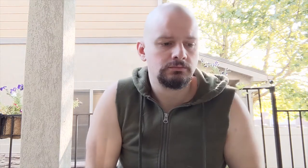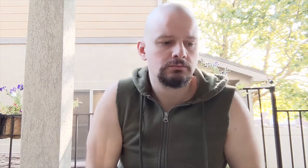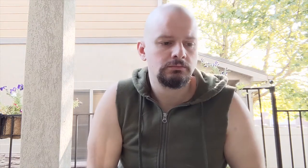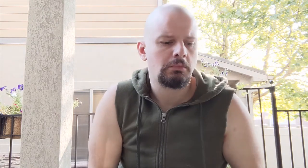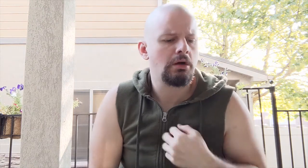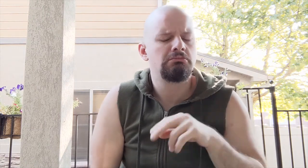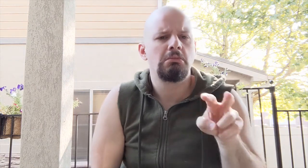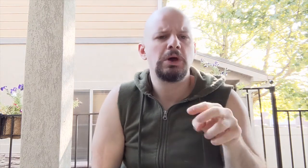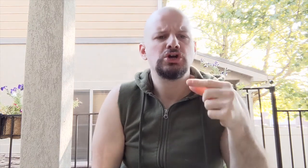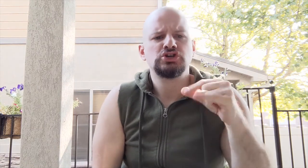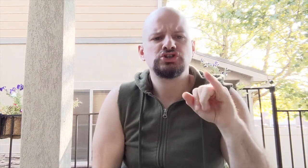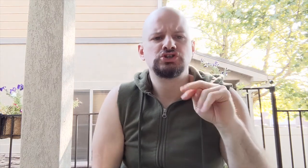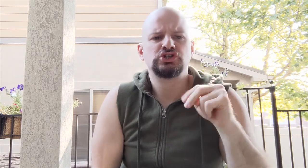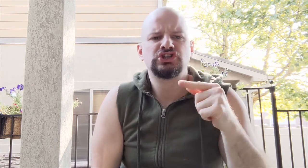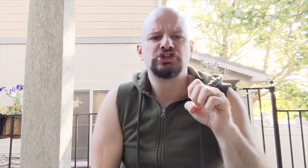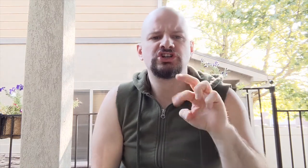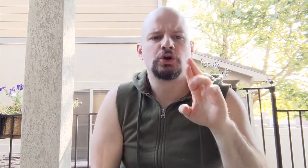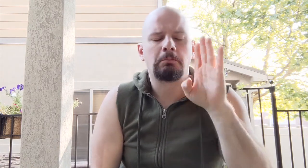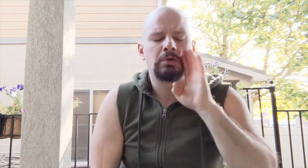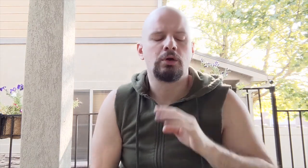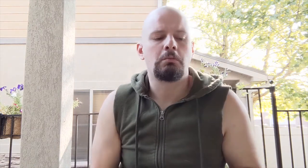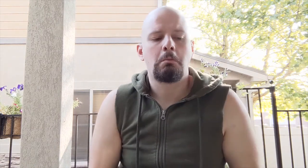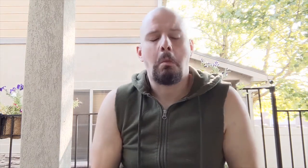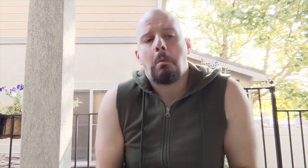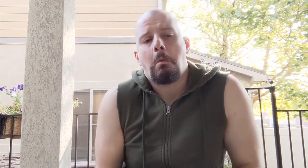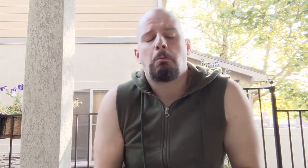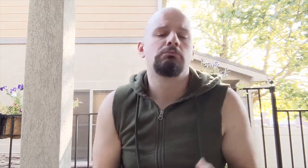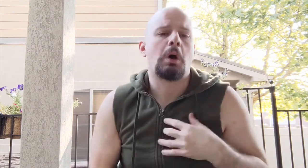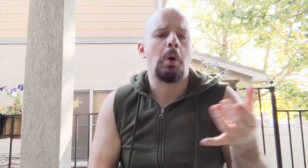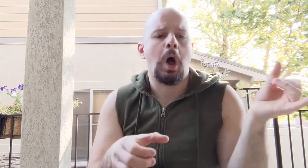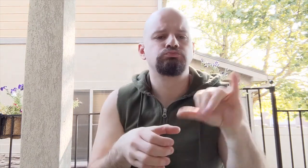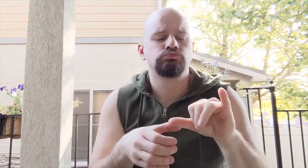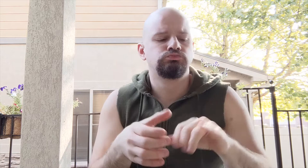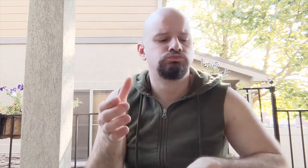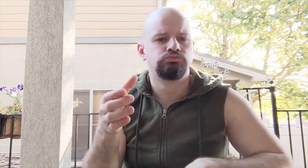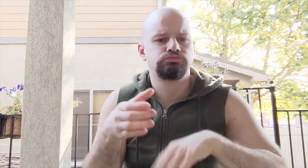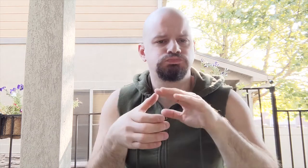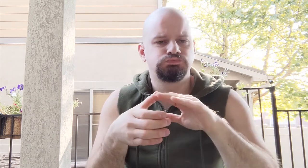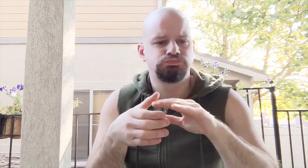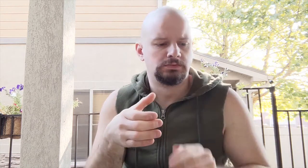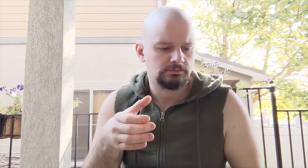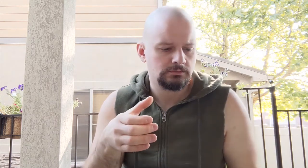When I saw "ginger beer", I was curious and poured in my glass.